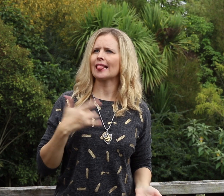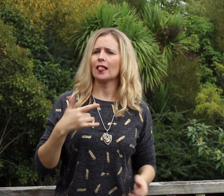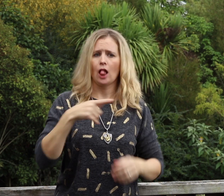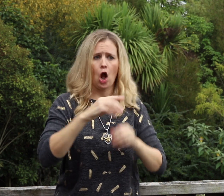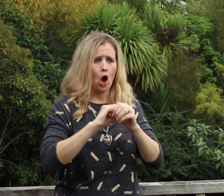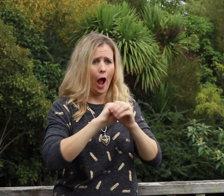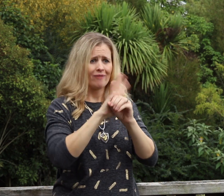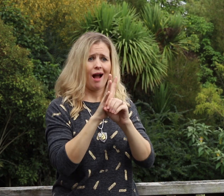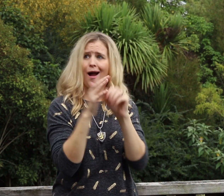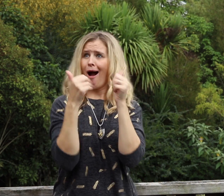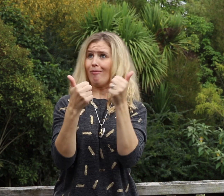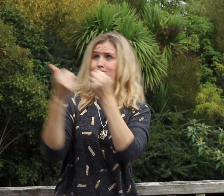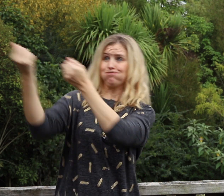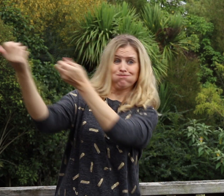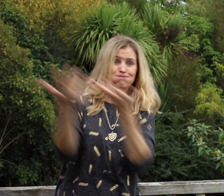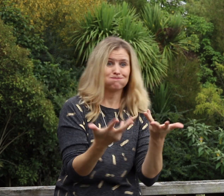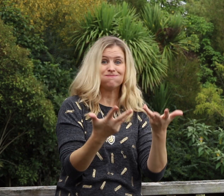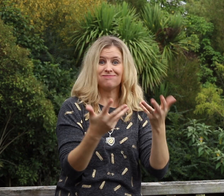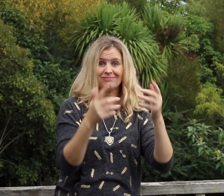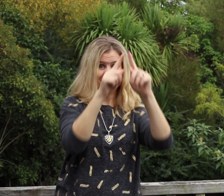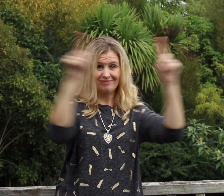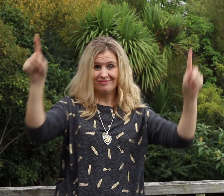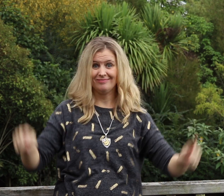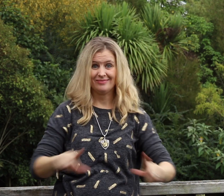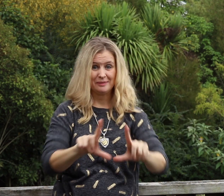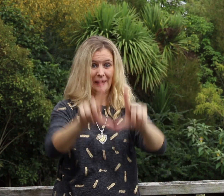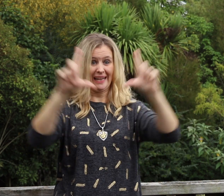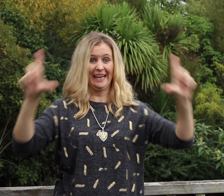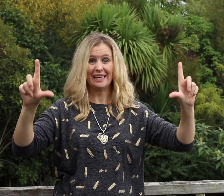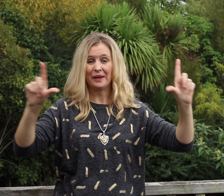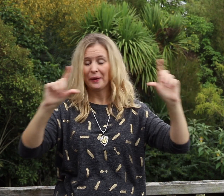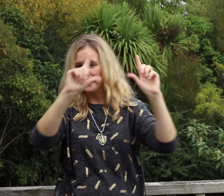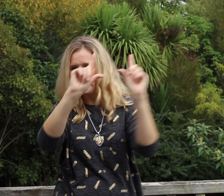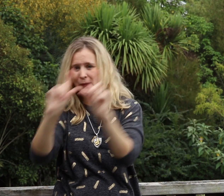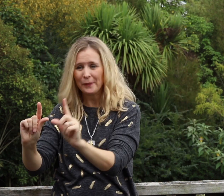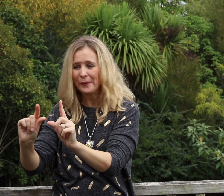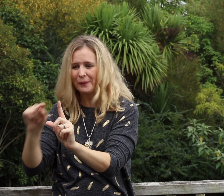but we were still not happy because it was the pandemic that brought